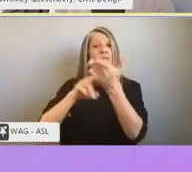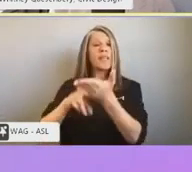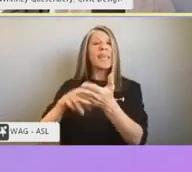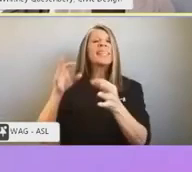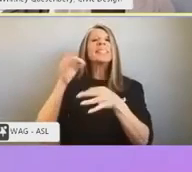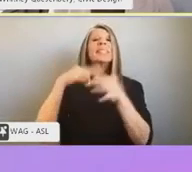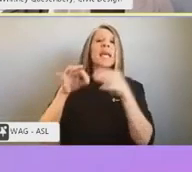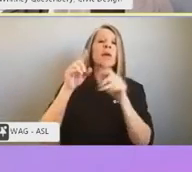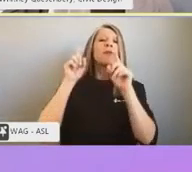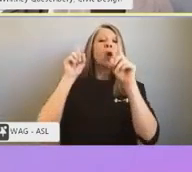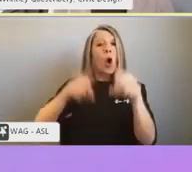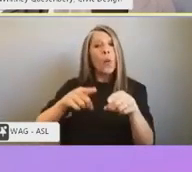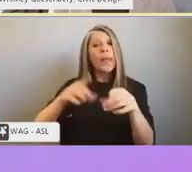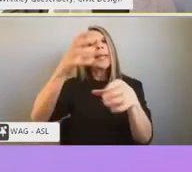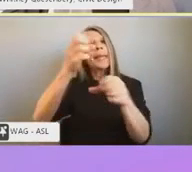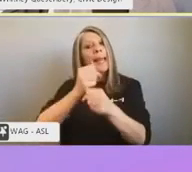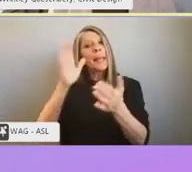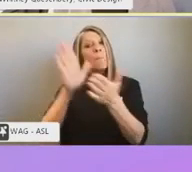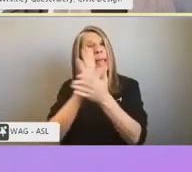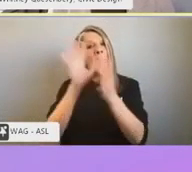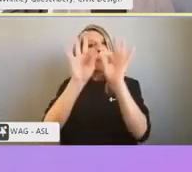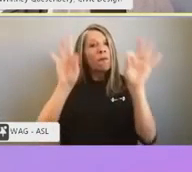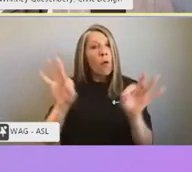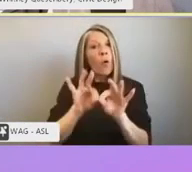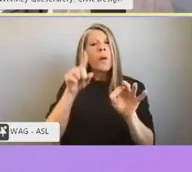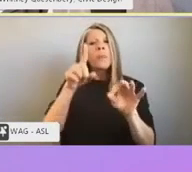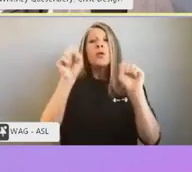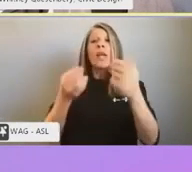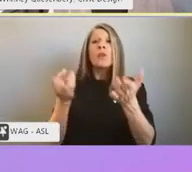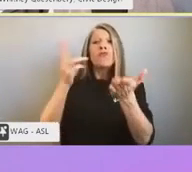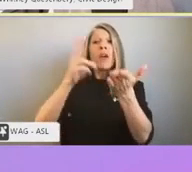last four years. Automatic voter registration, rather